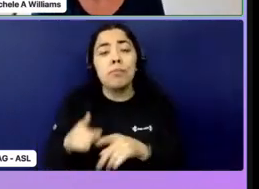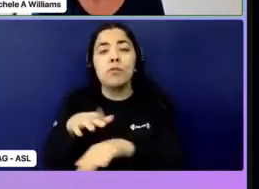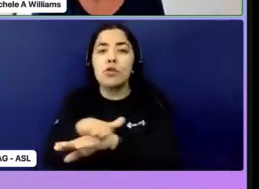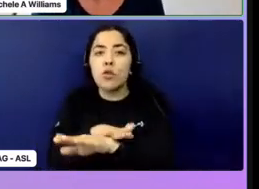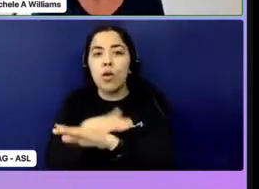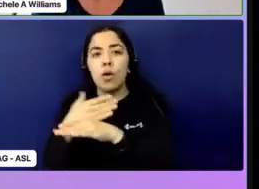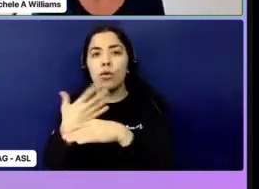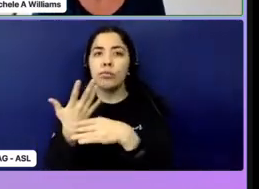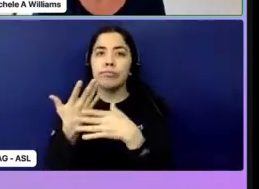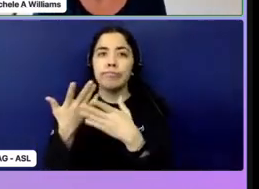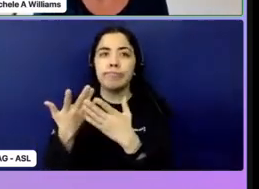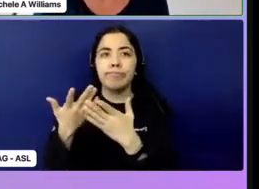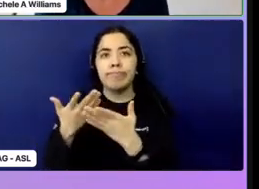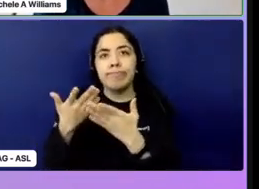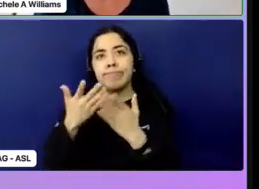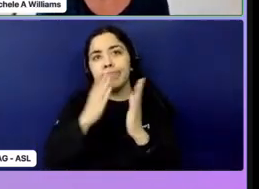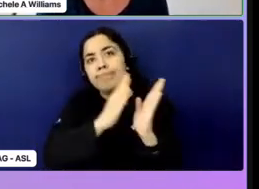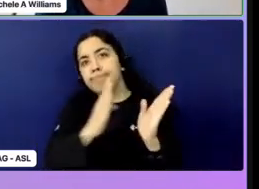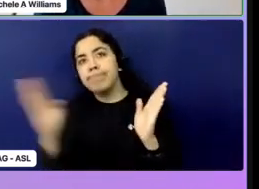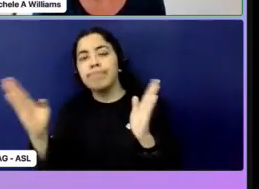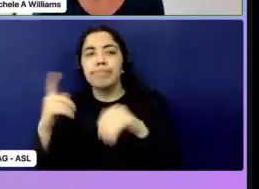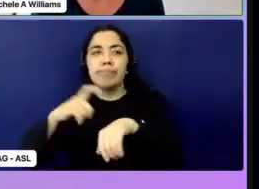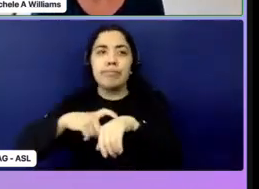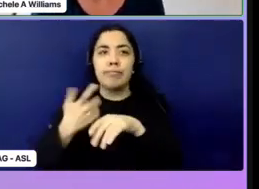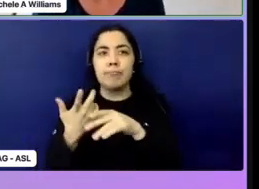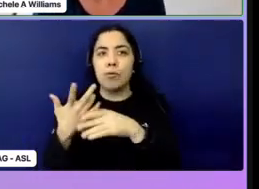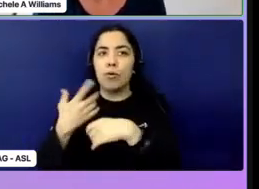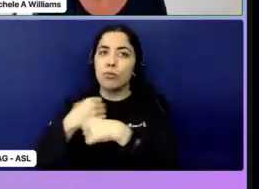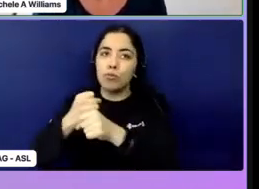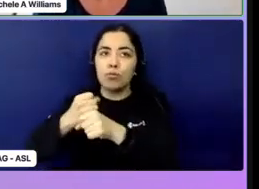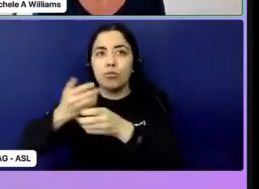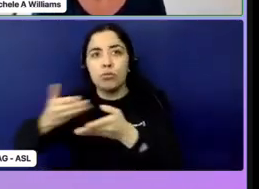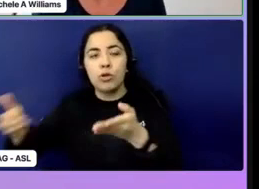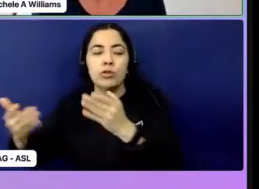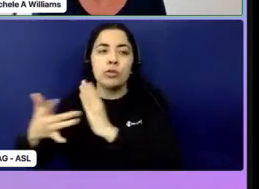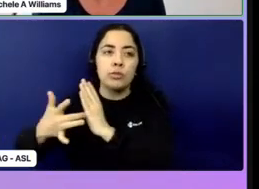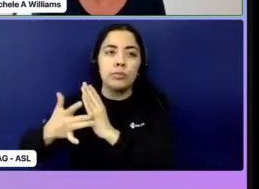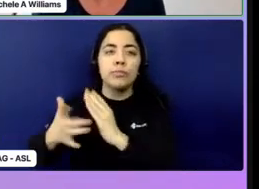done, in order to prove that worth. But, sometimes there are slower periods of production